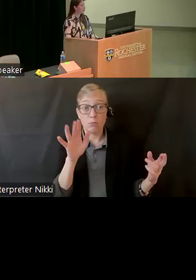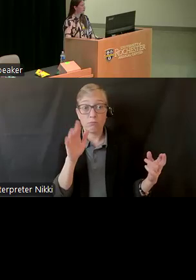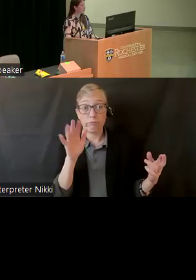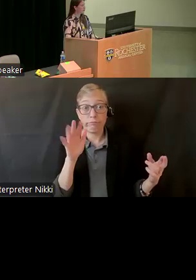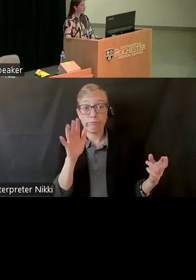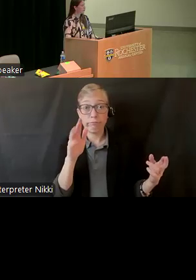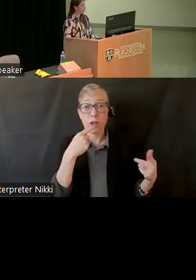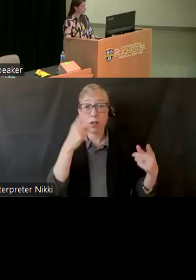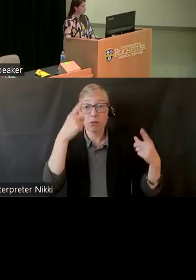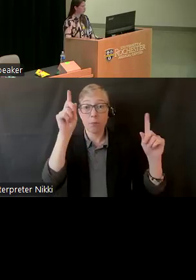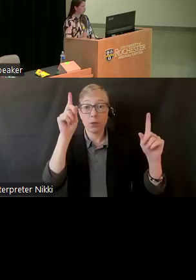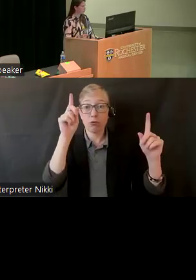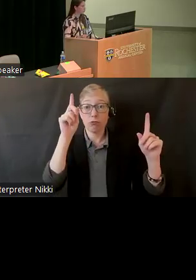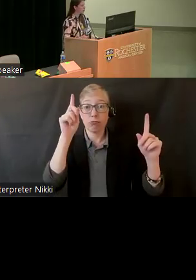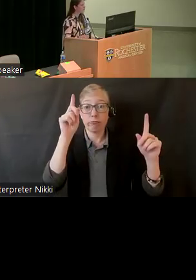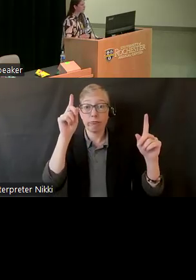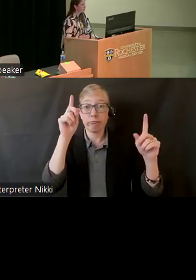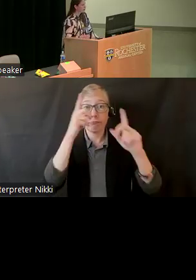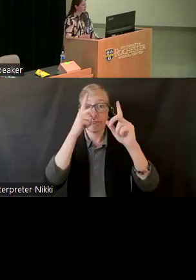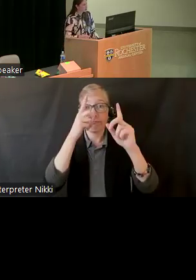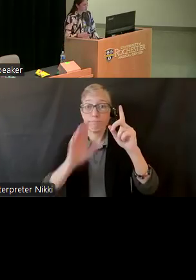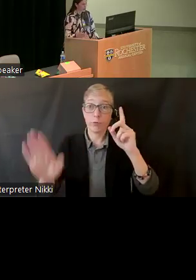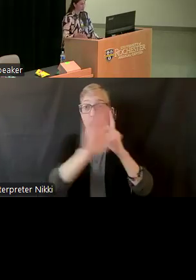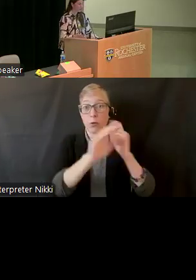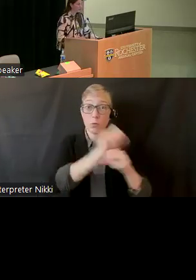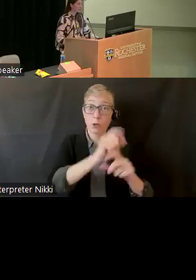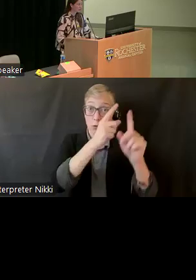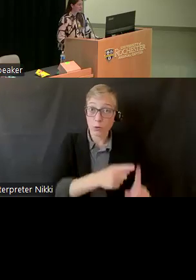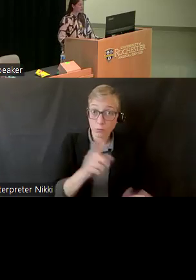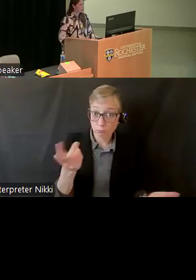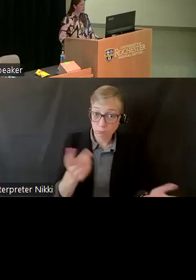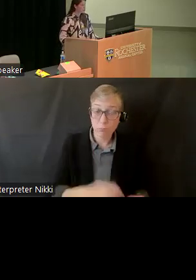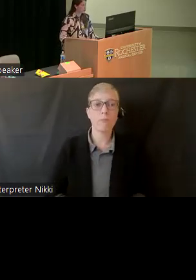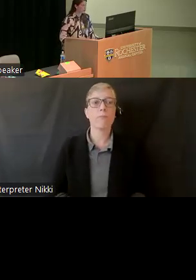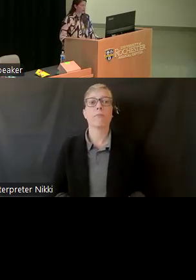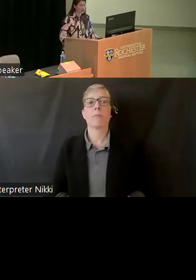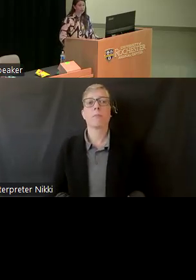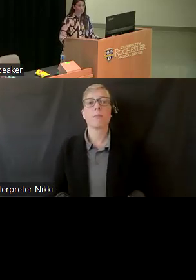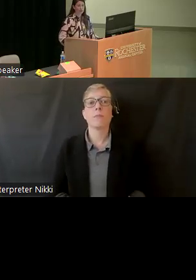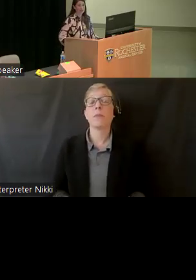uh goals of of your work do you align with the organizational culture and do you feel